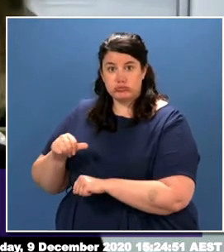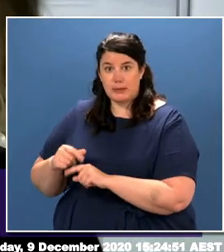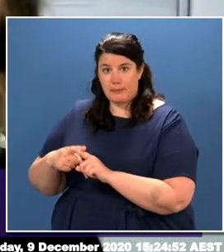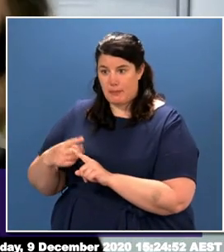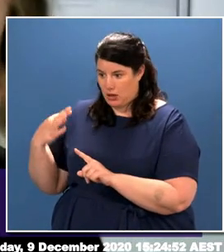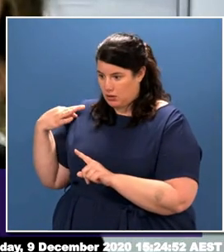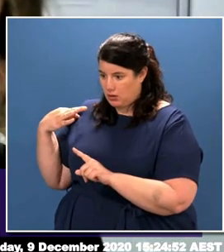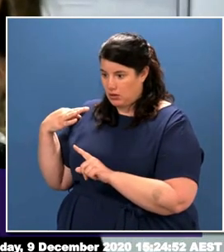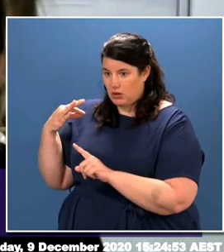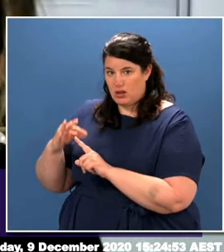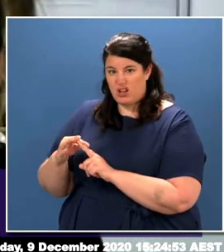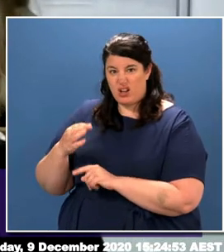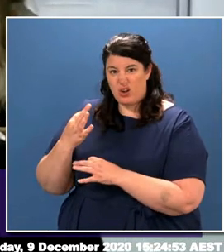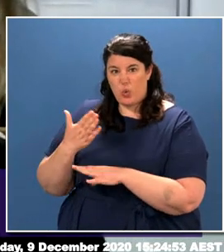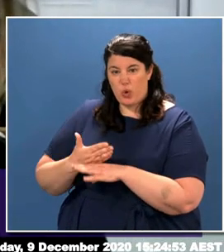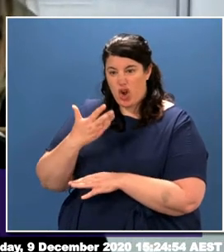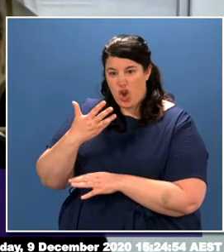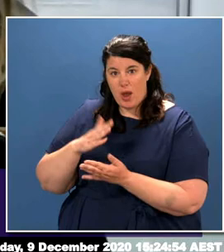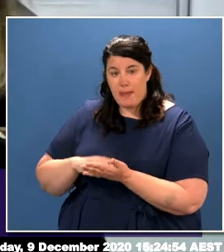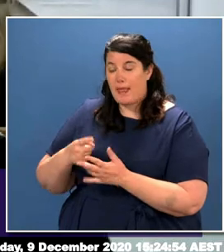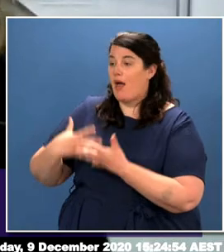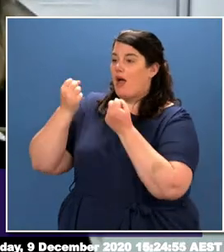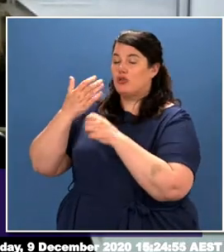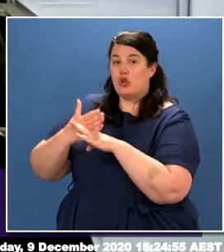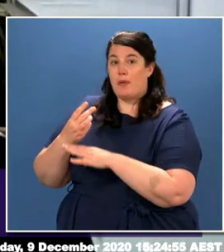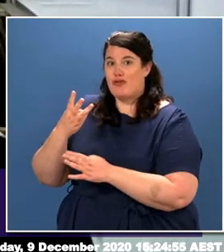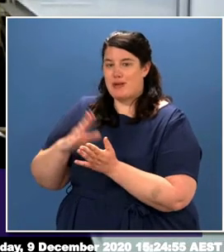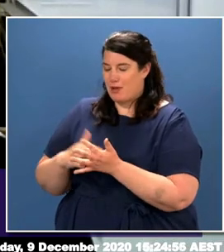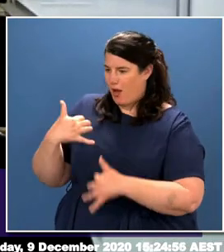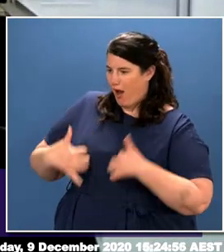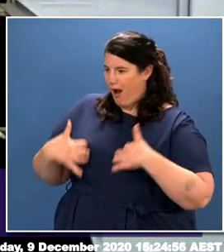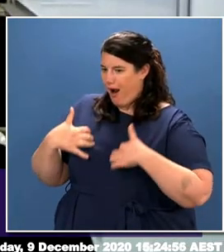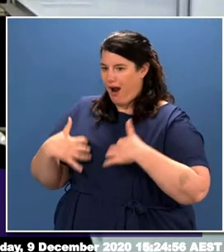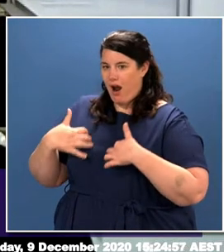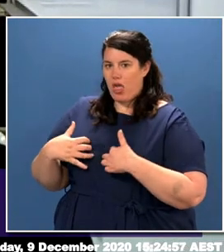another nine months before that and then, you know, get excited and the work dries up.